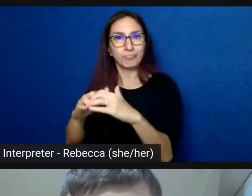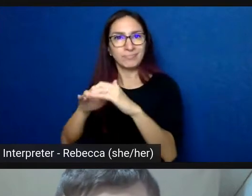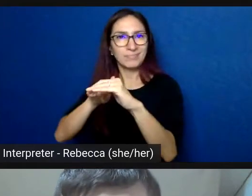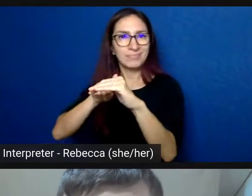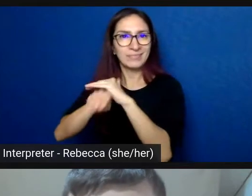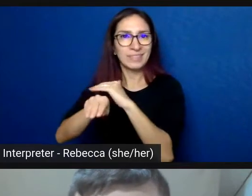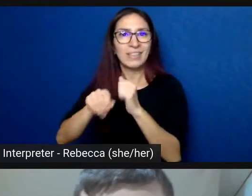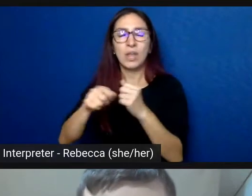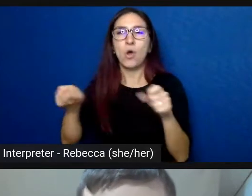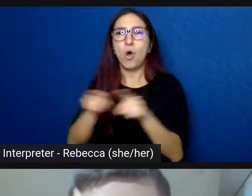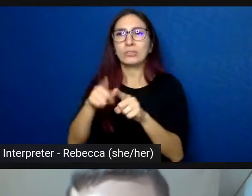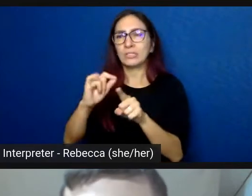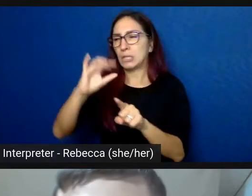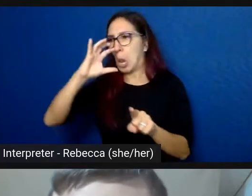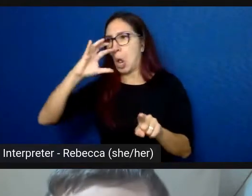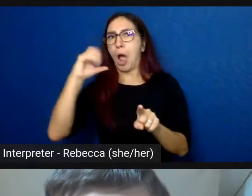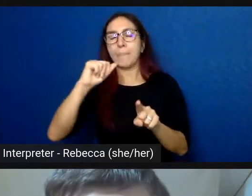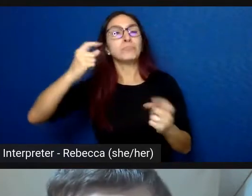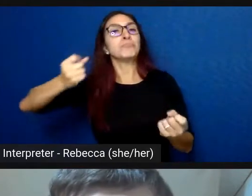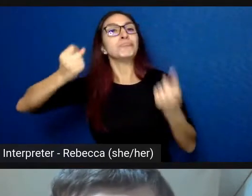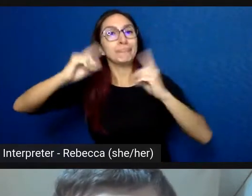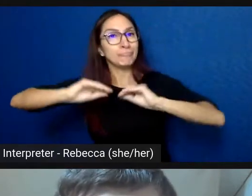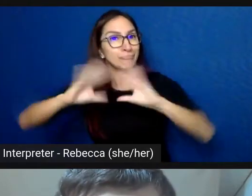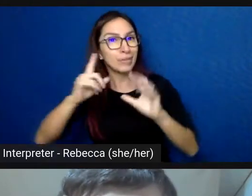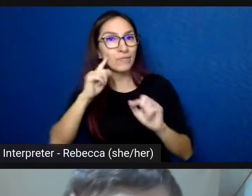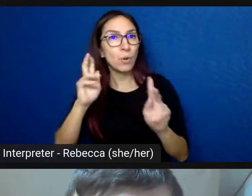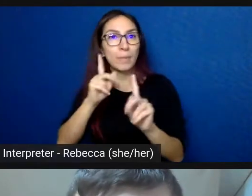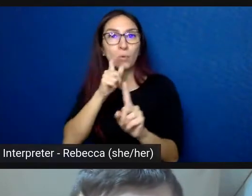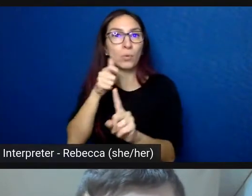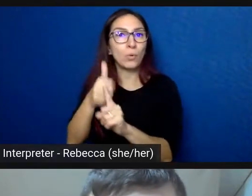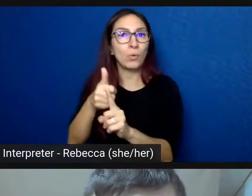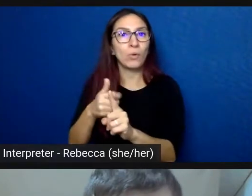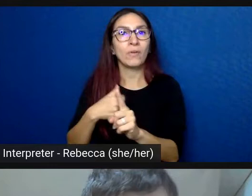to people who are not blind or have visual troubles.